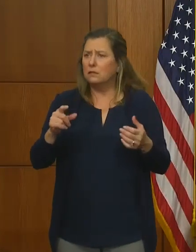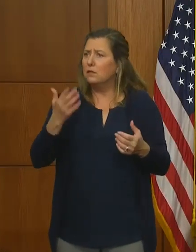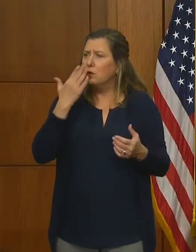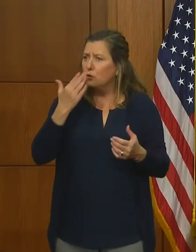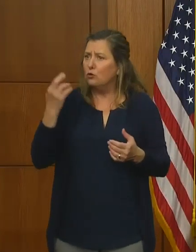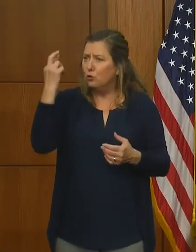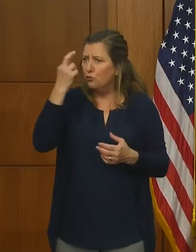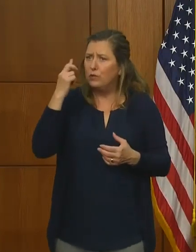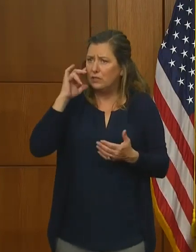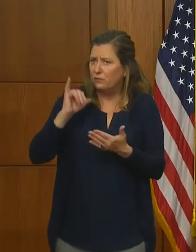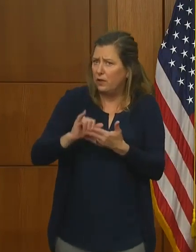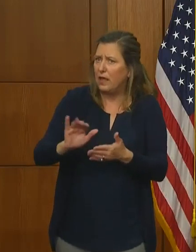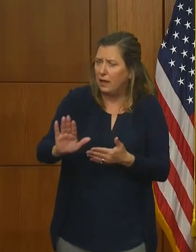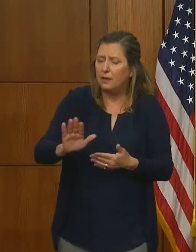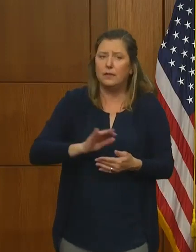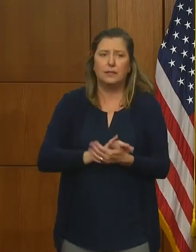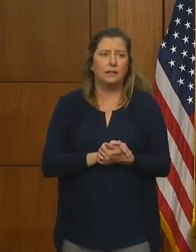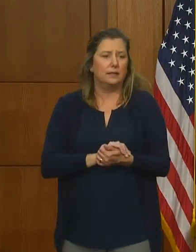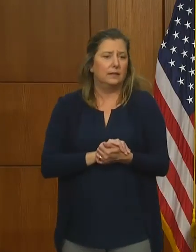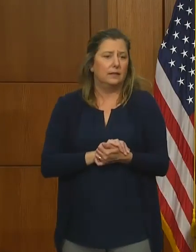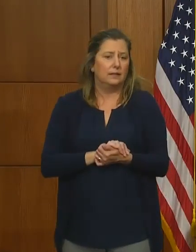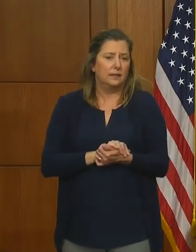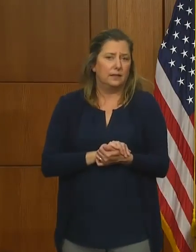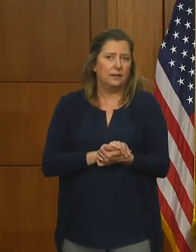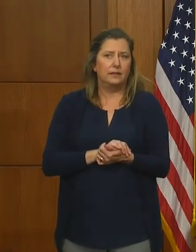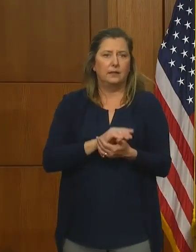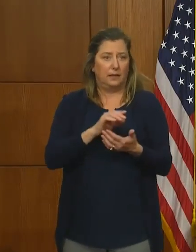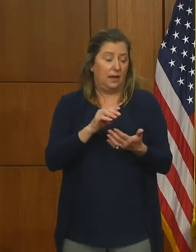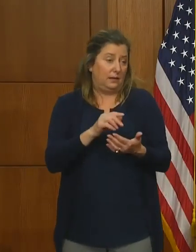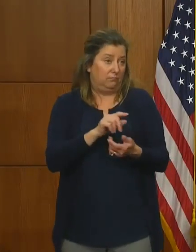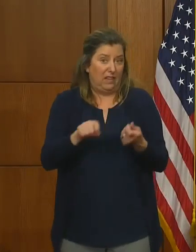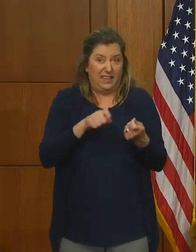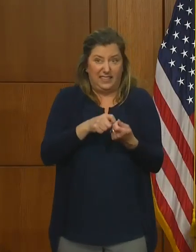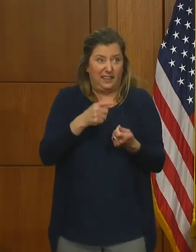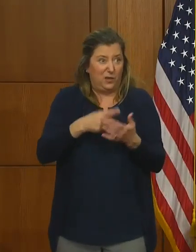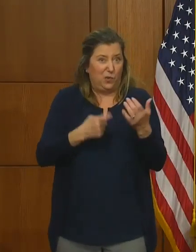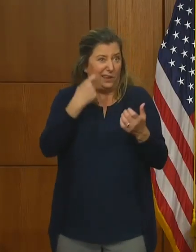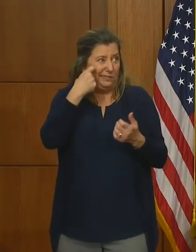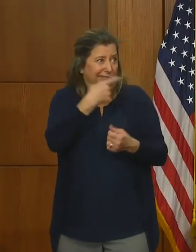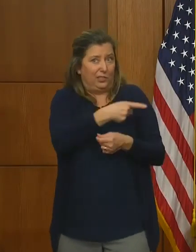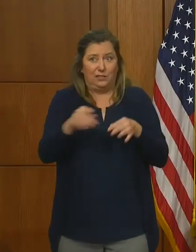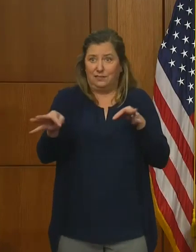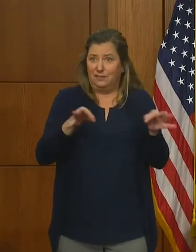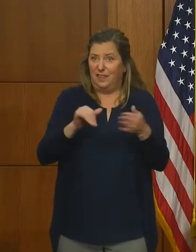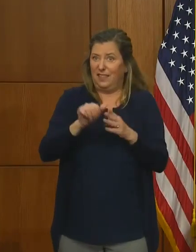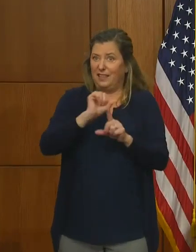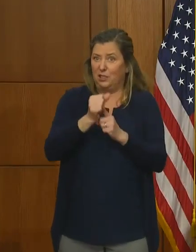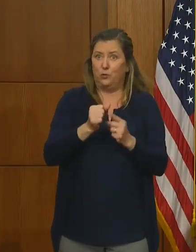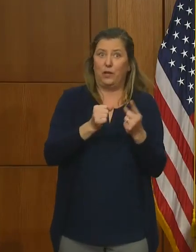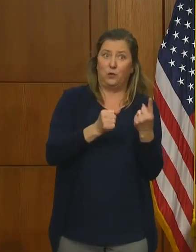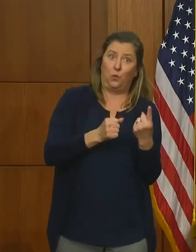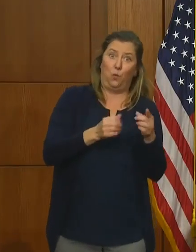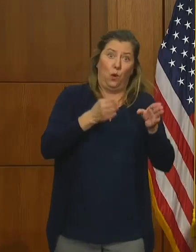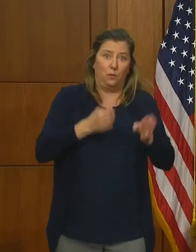PEOPLE. WHO HAD TEST AND AGAIN ARE GOOD CLINICAL REASONS. I'M ALSO A EXIT EXACTLY THE